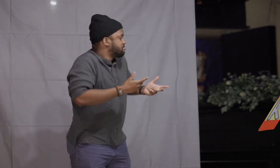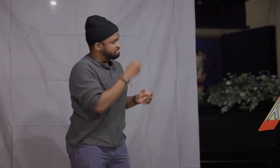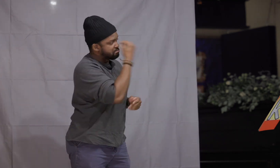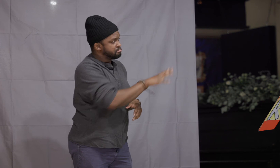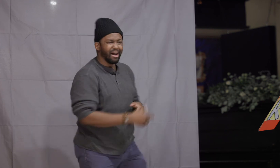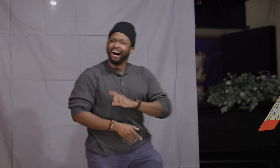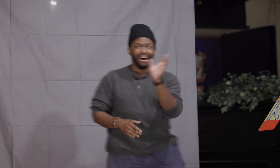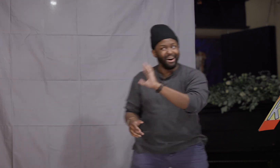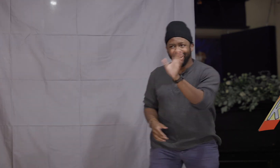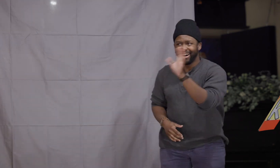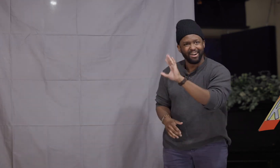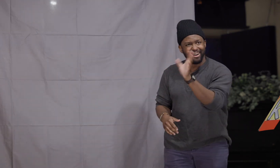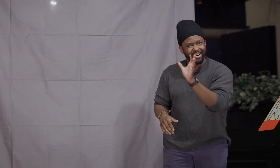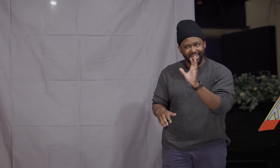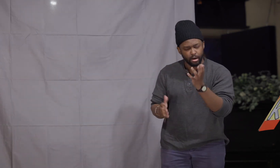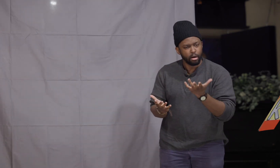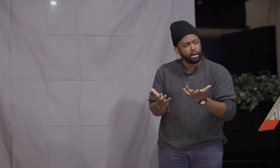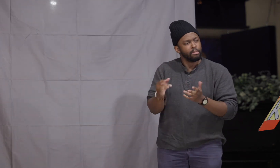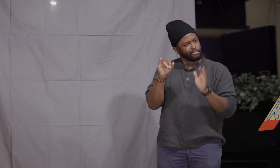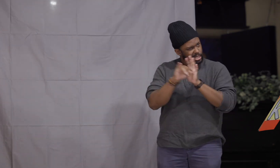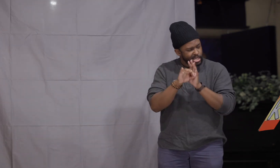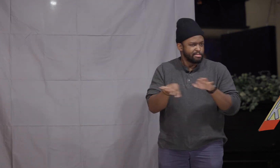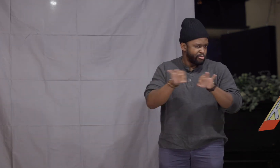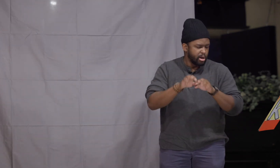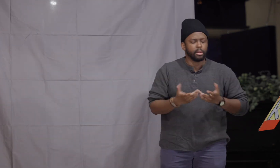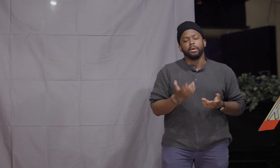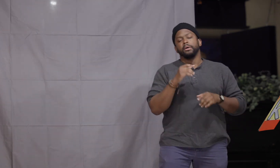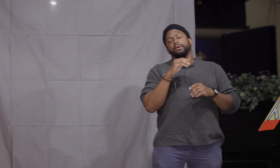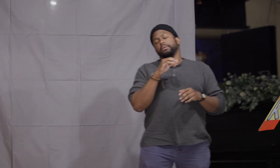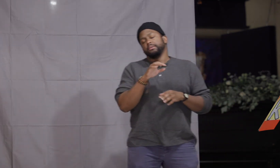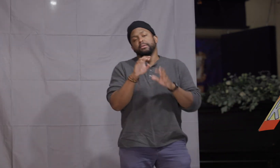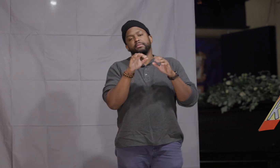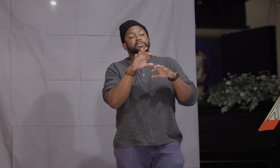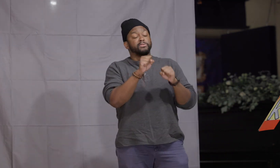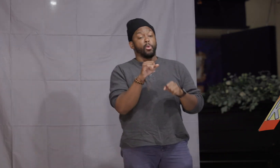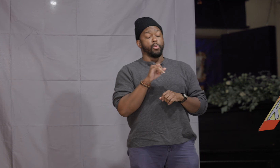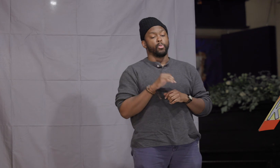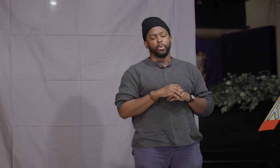That will make the difference.